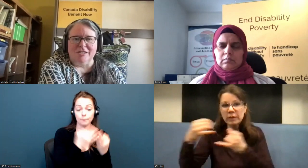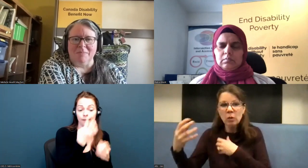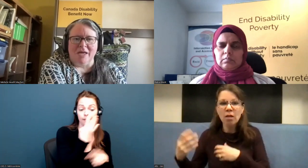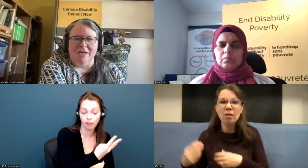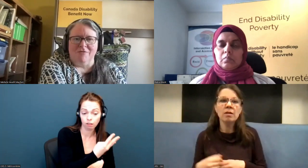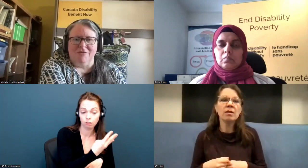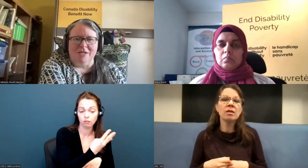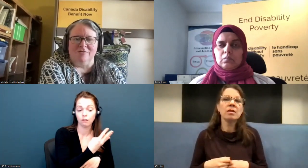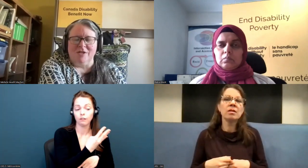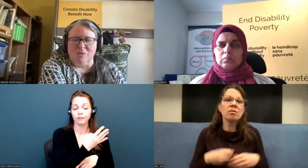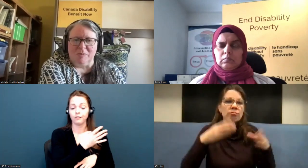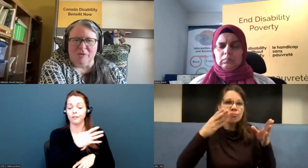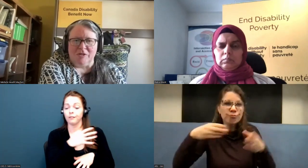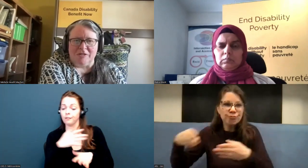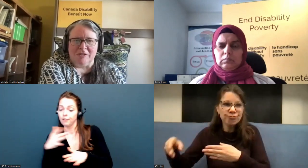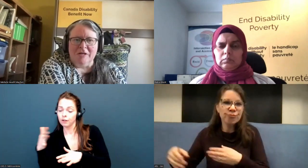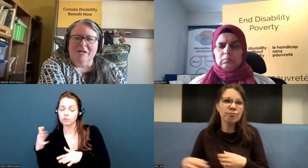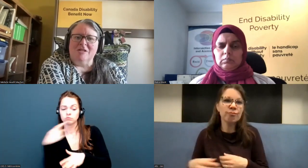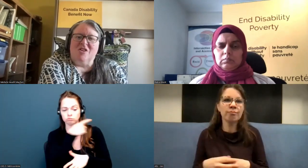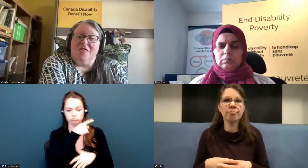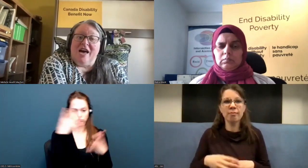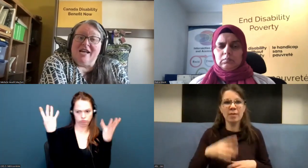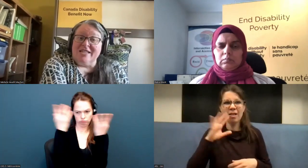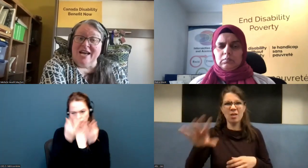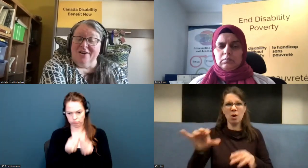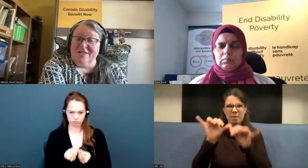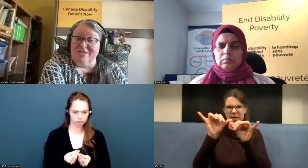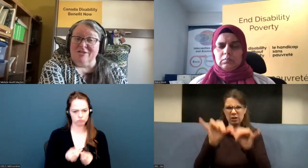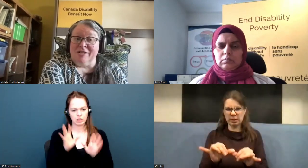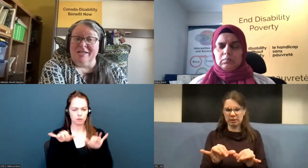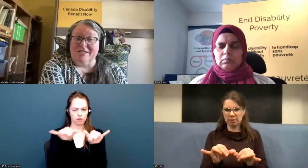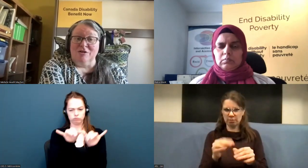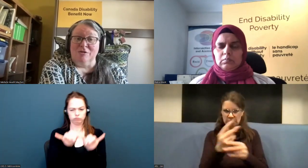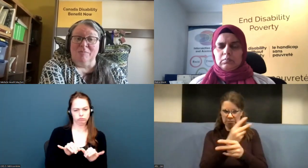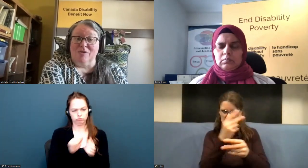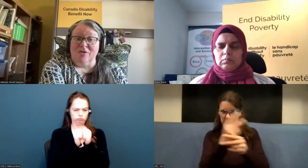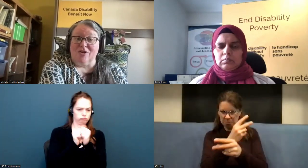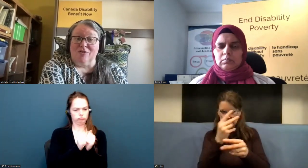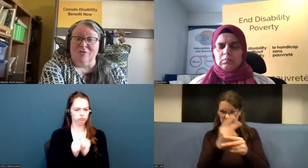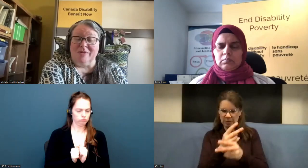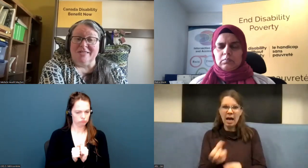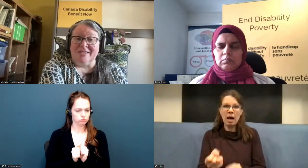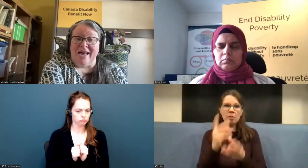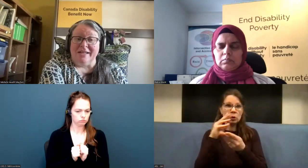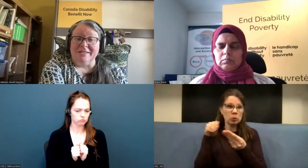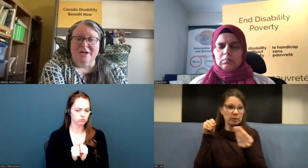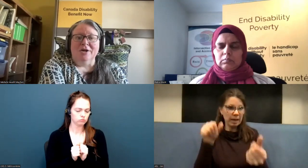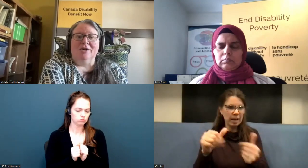TO MAKE IT FOR AN INDIVIDUAL PERSON. SO THAT'S HOW IT'S DONE AND IT'S A NUMBER THAT THE GOVERNMENT SETS.